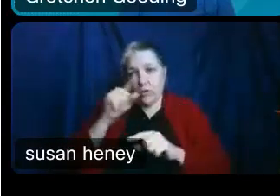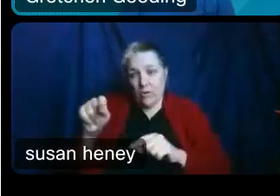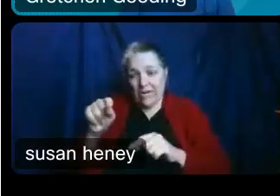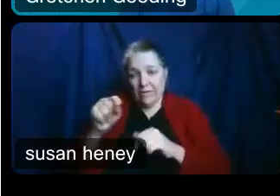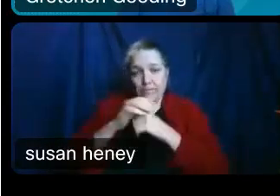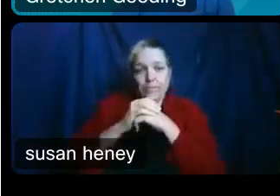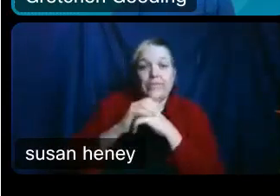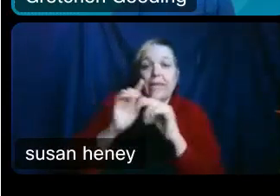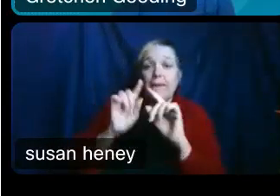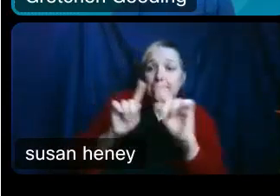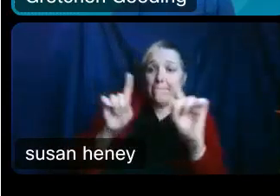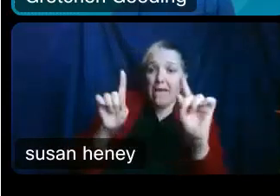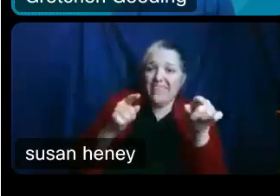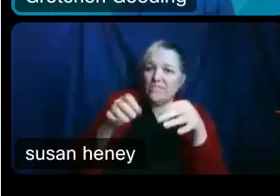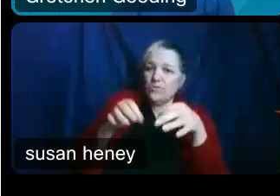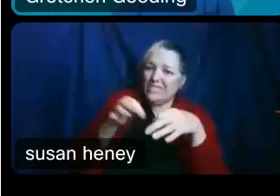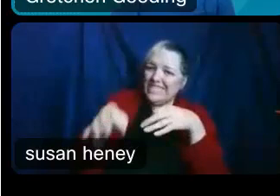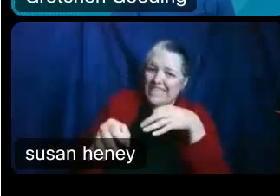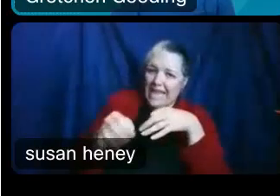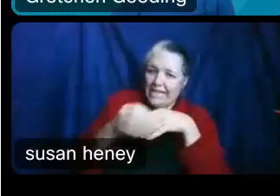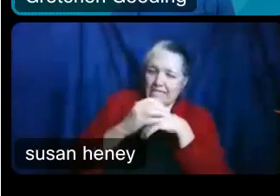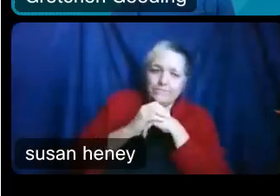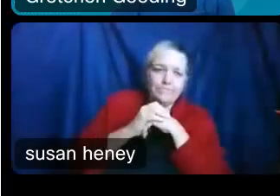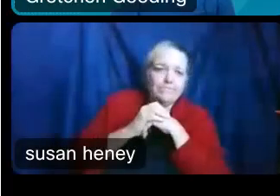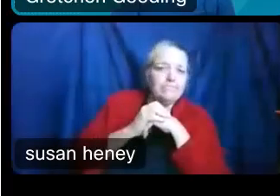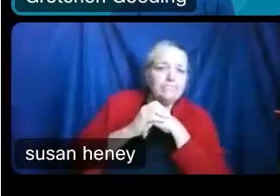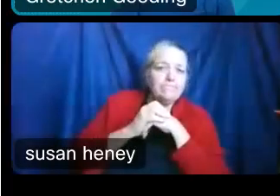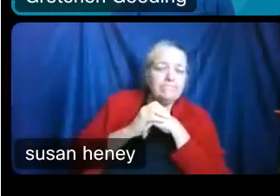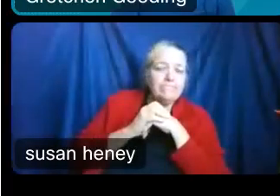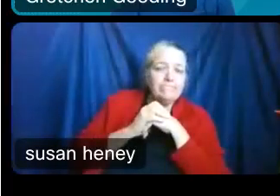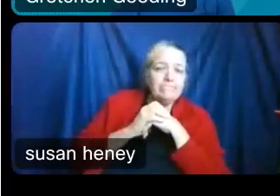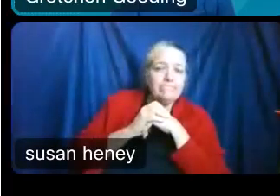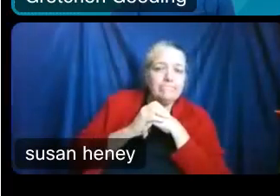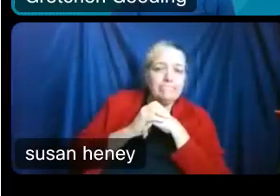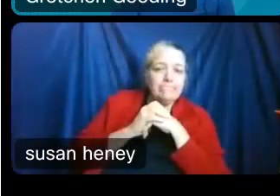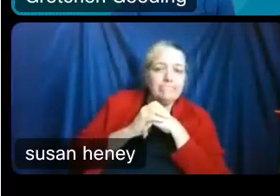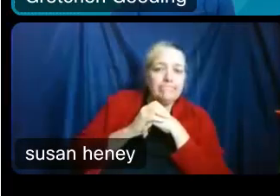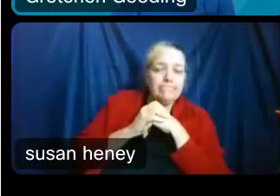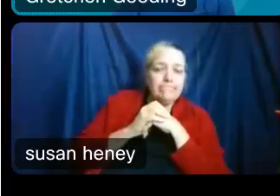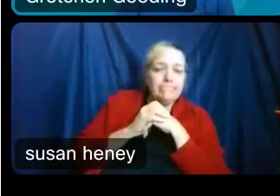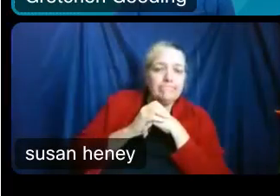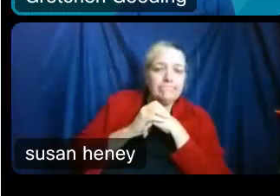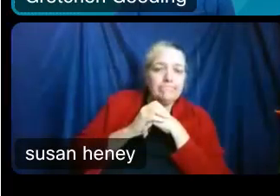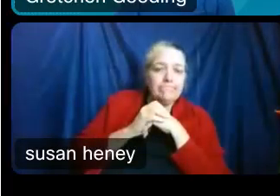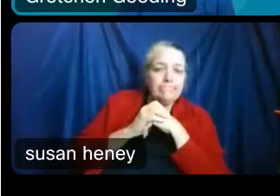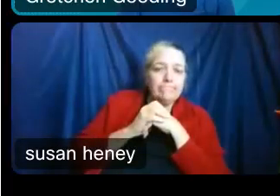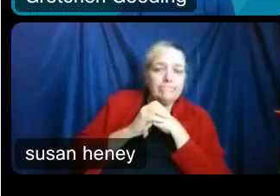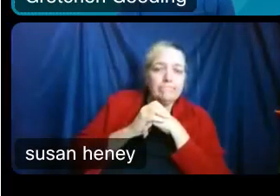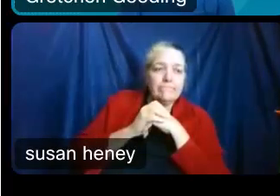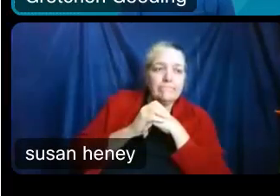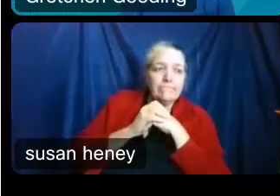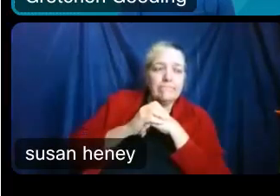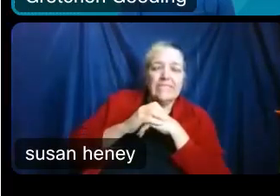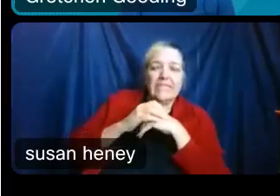but these were delayed. With the lack of availability of the intercensal